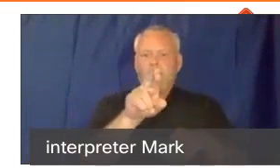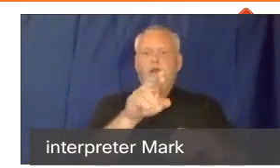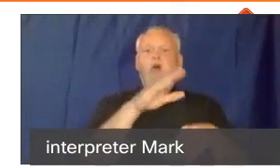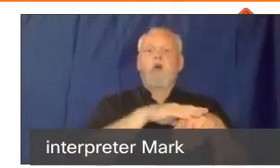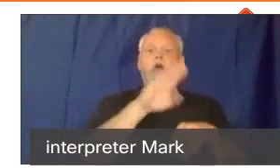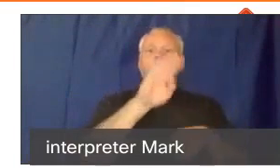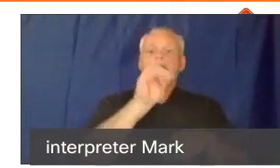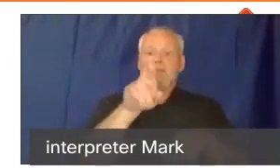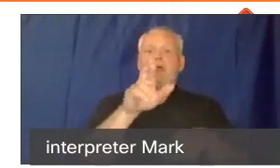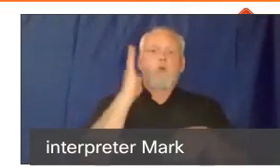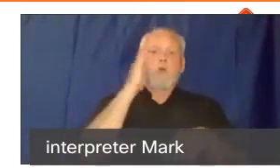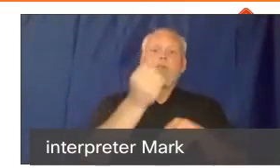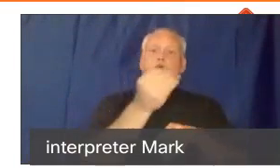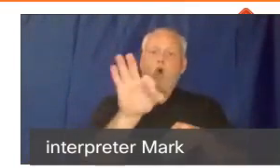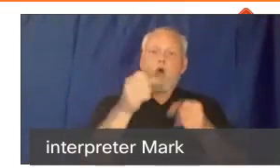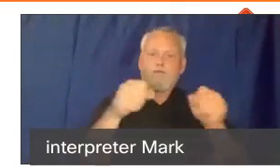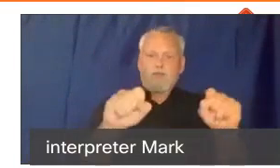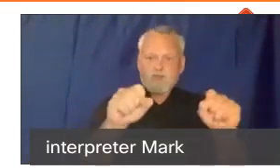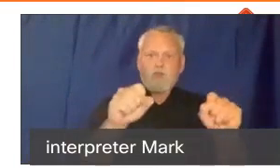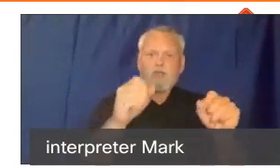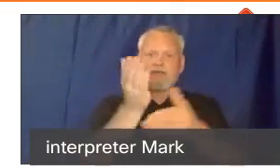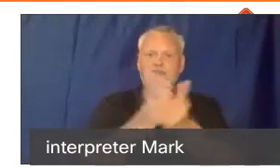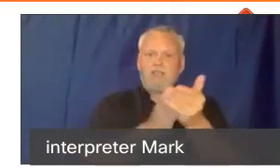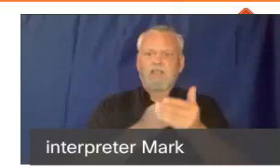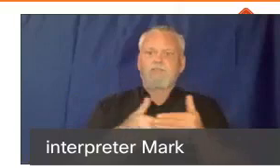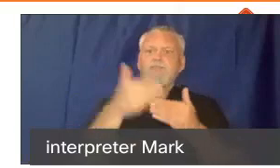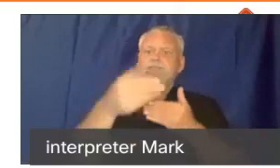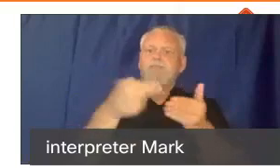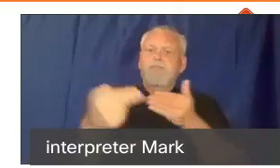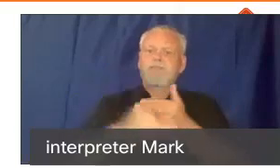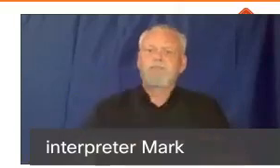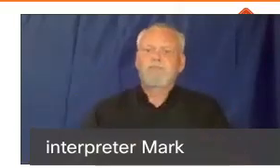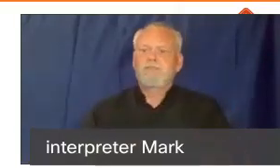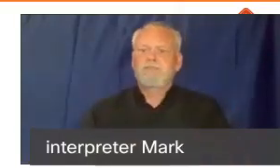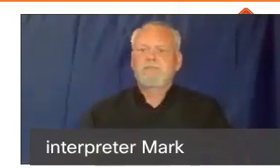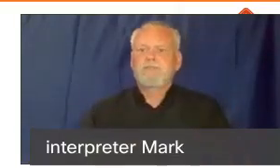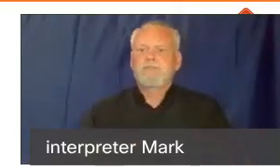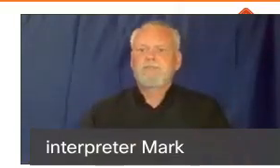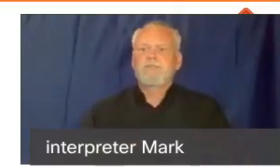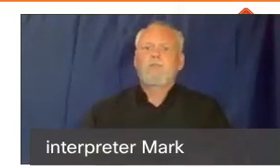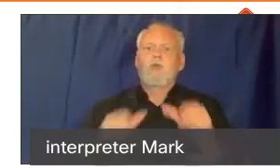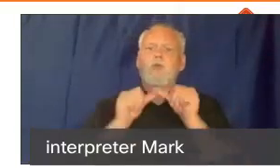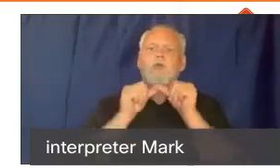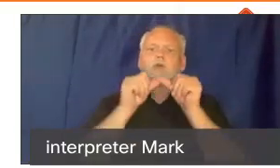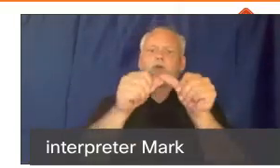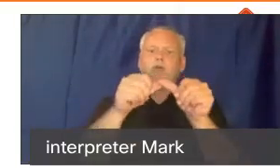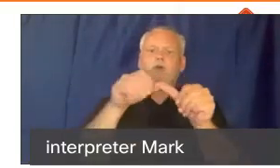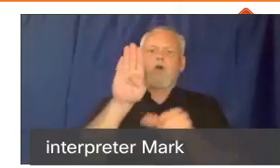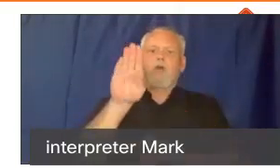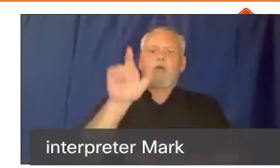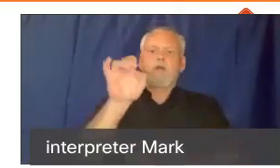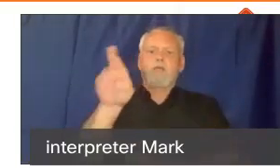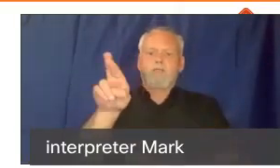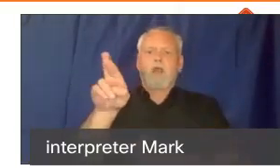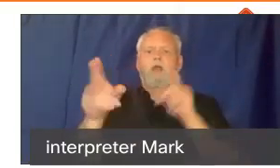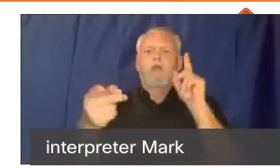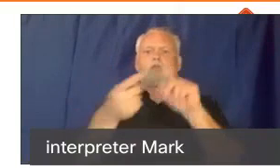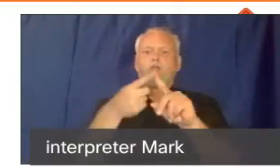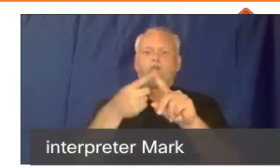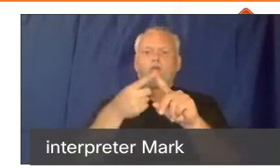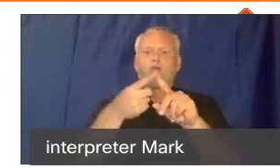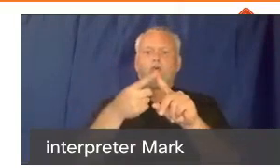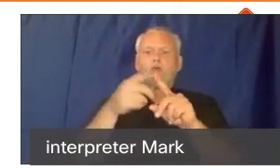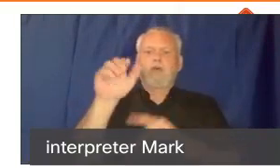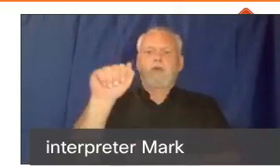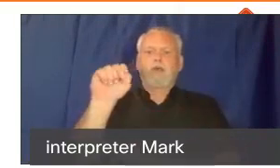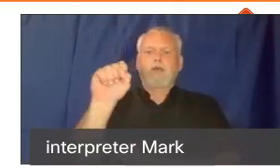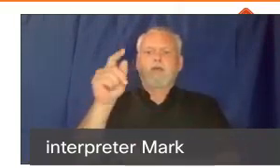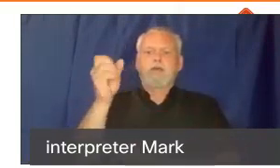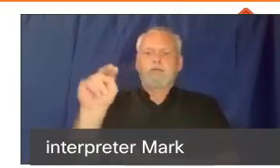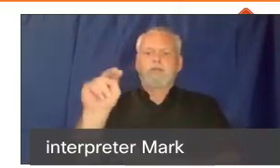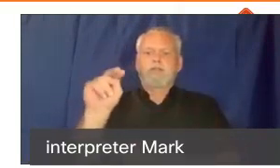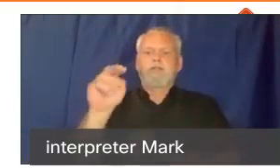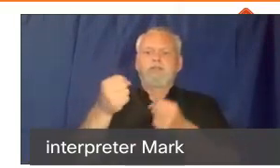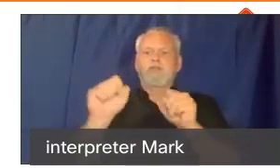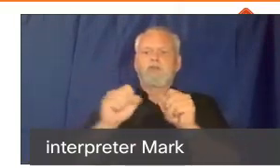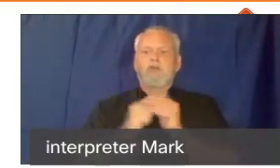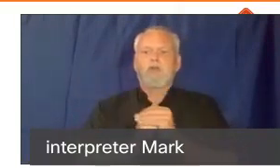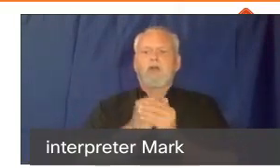Of the street section next slide, we'll continue along literally all the way up to administrate and we'll be like, straight as well.